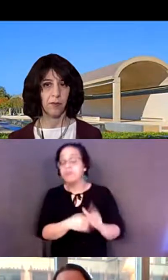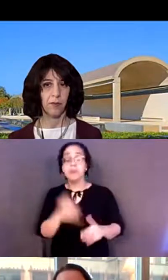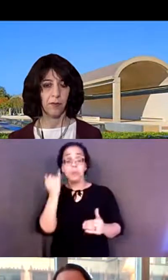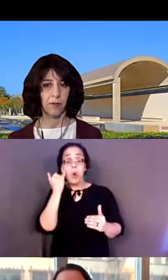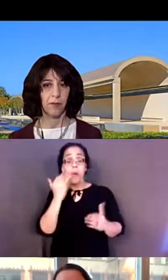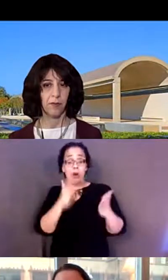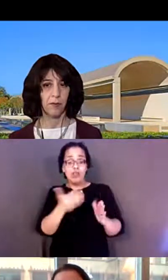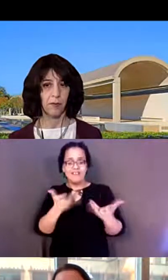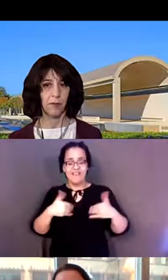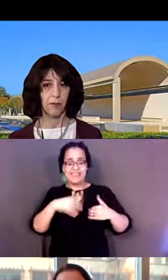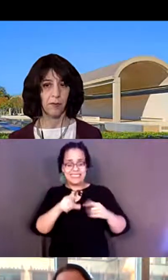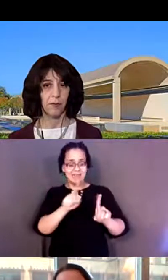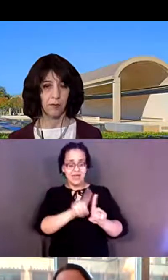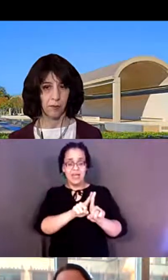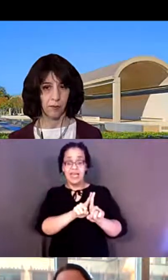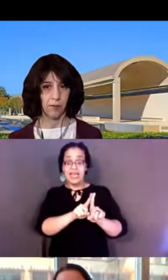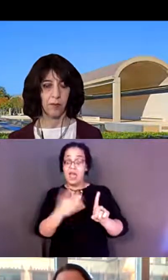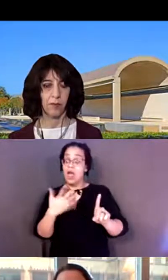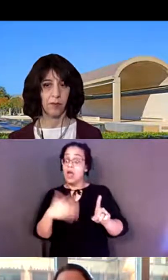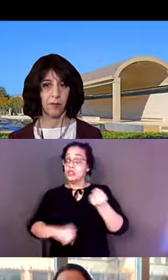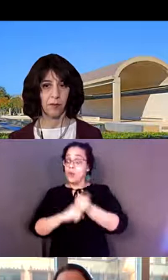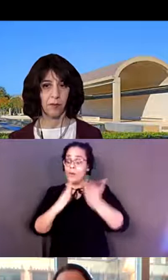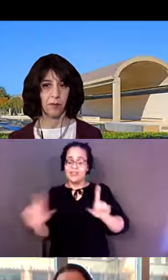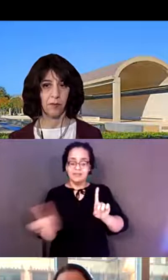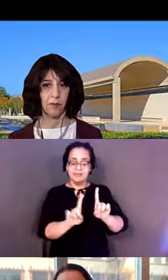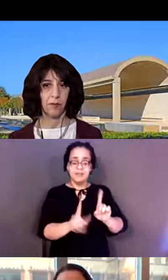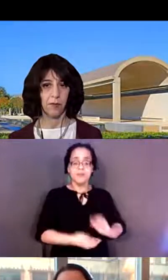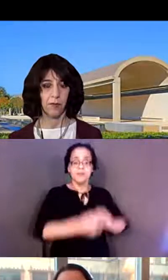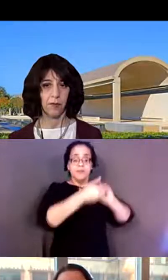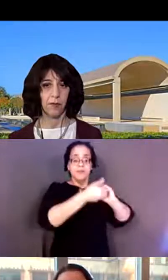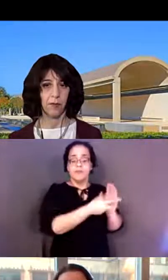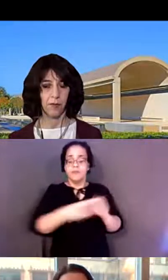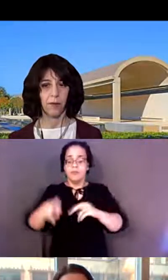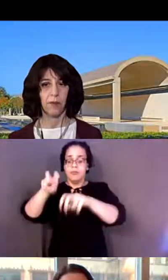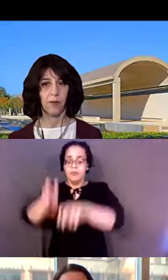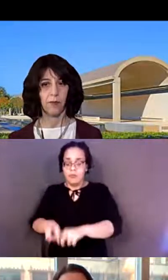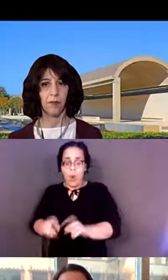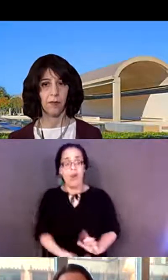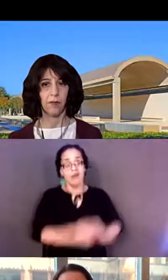say from their chair to the bed or from their chair to the restroom